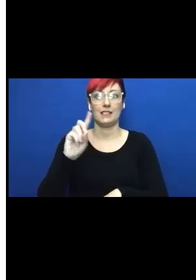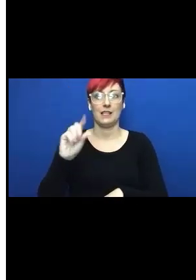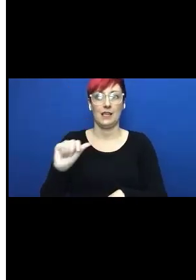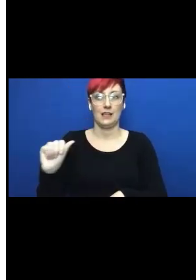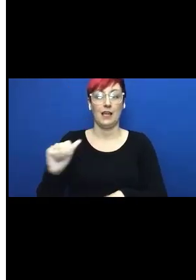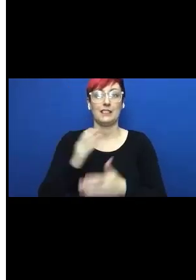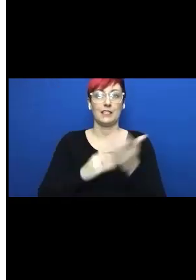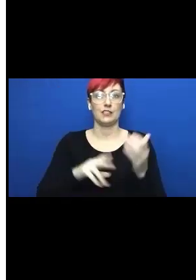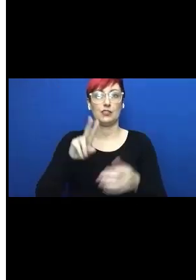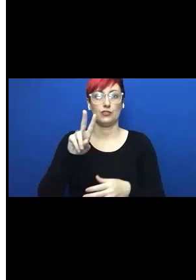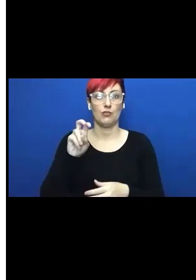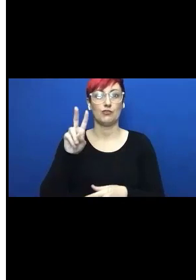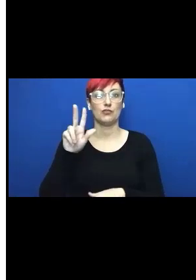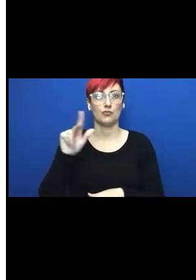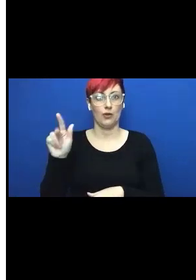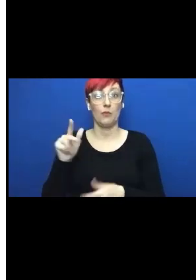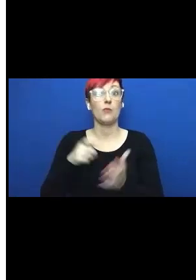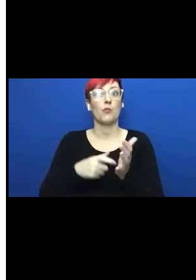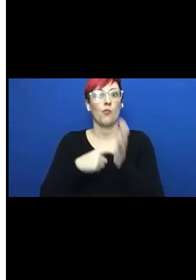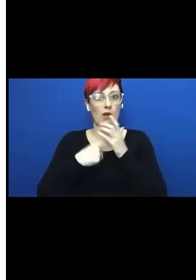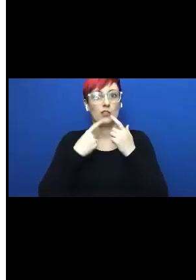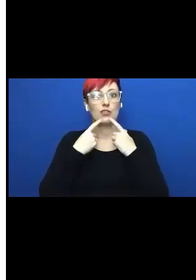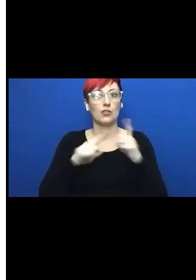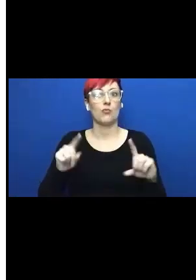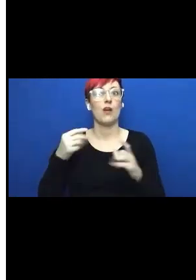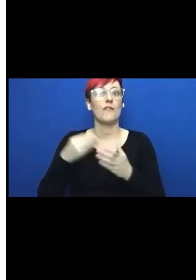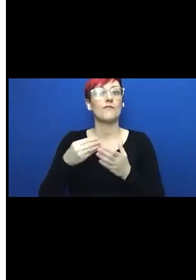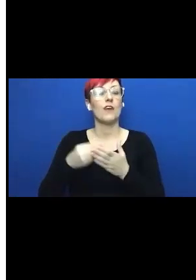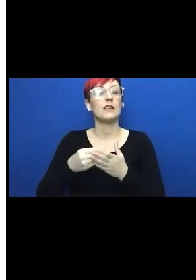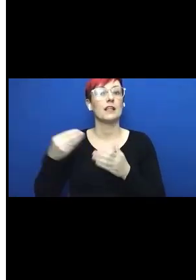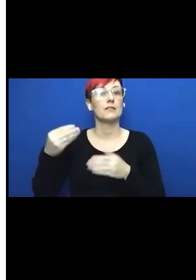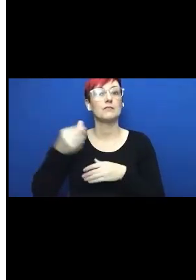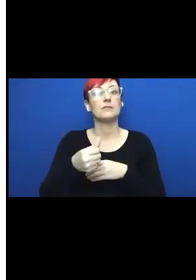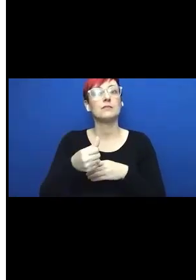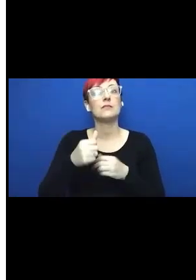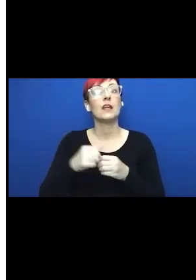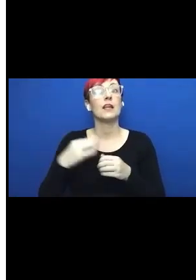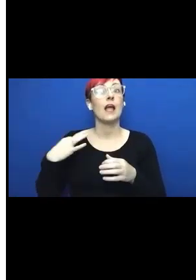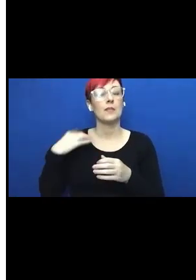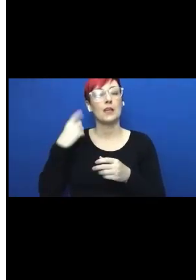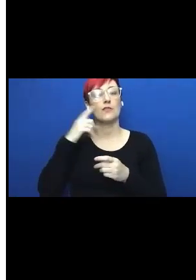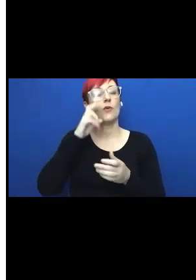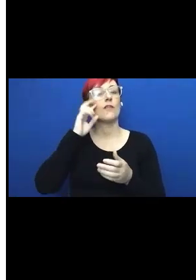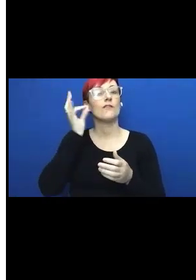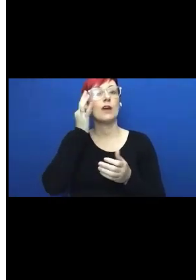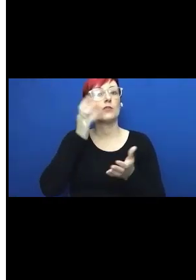requires disclosure of funding sources in applications for federal research and development awards.